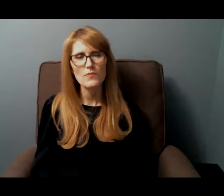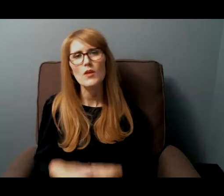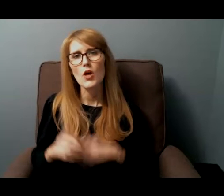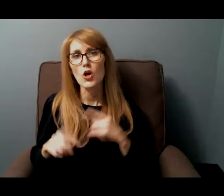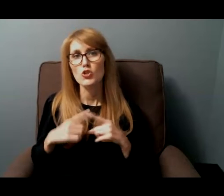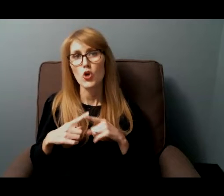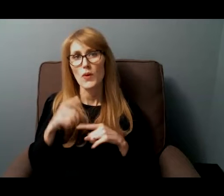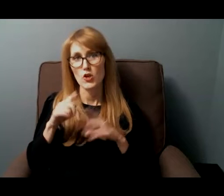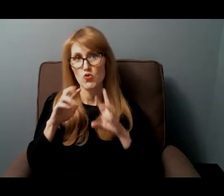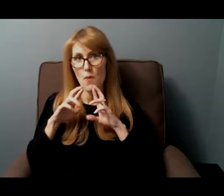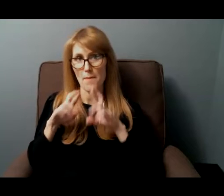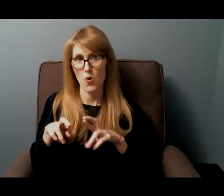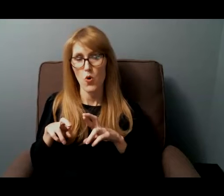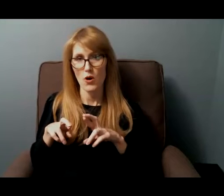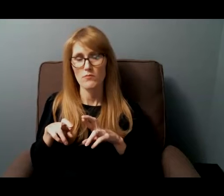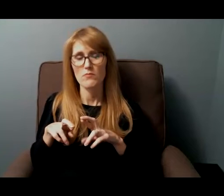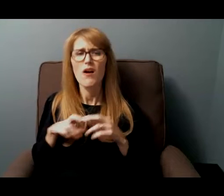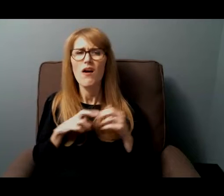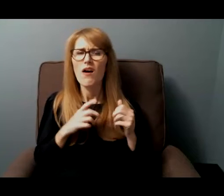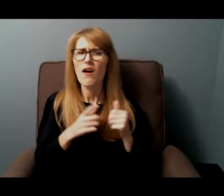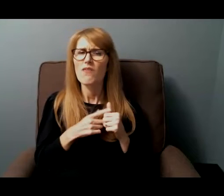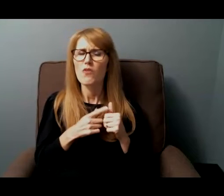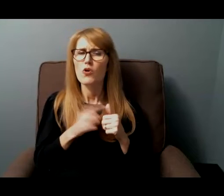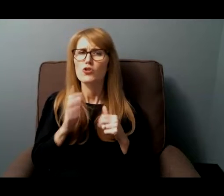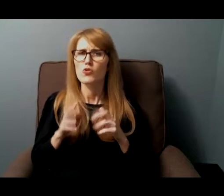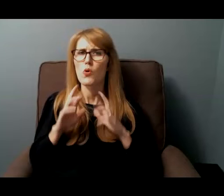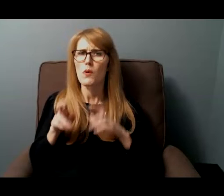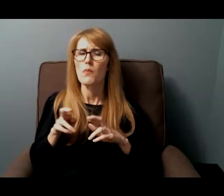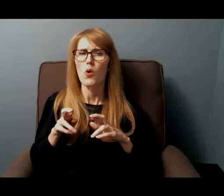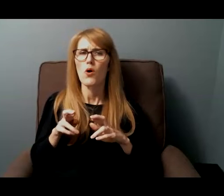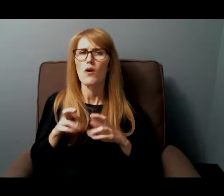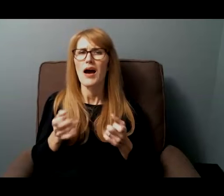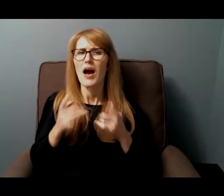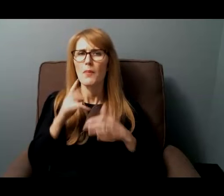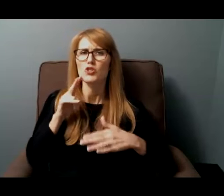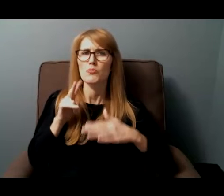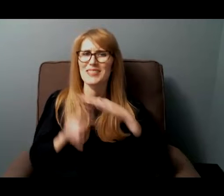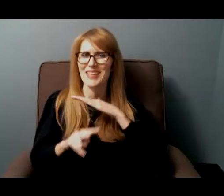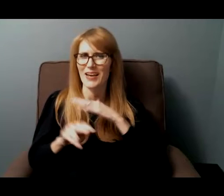reporting initially some what you are projecting your NESE to be, and ideally you can give a